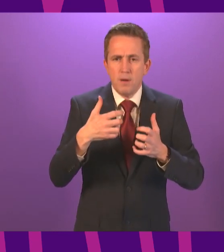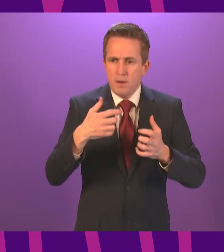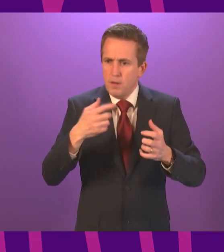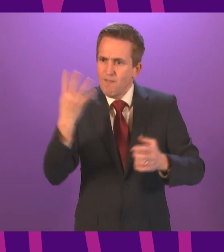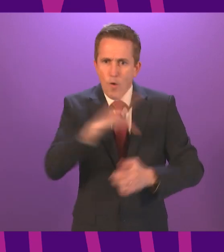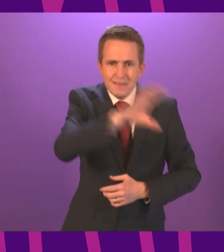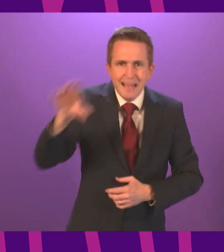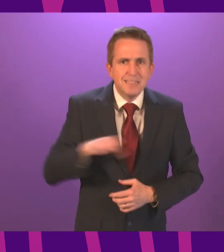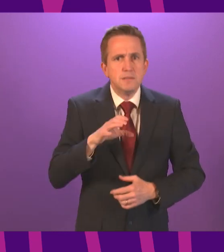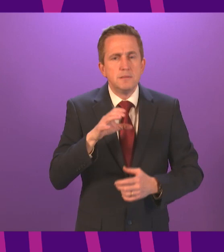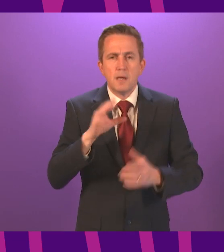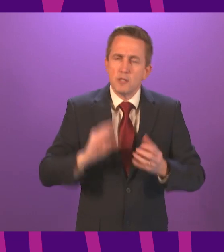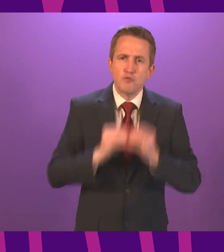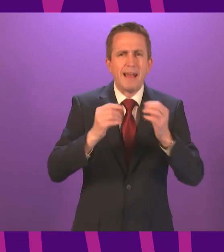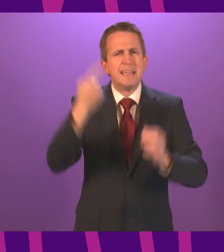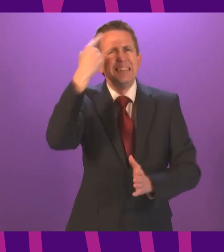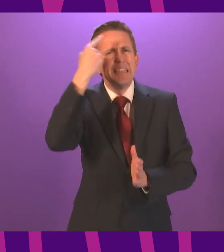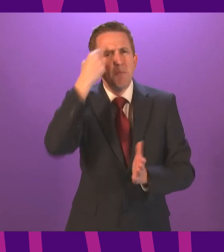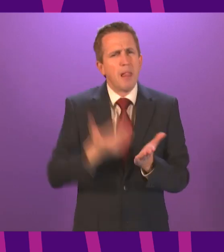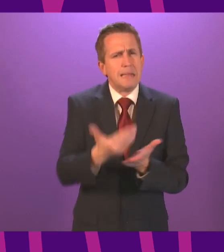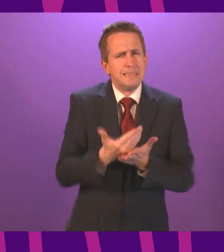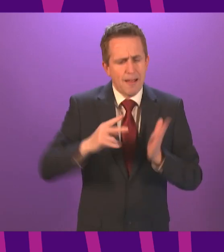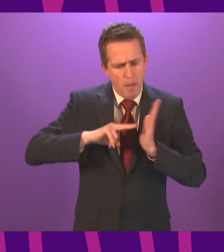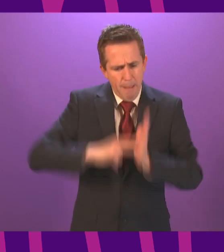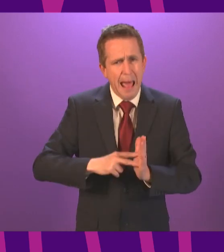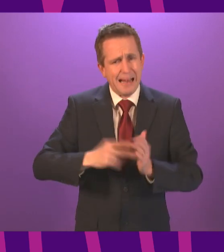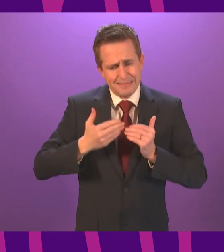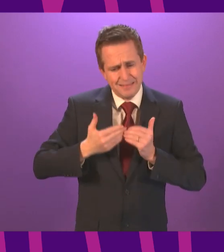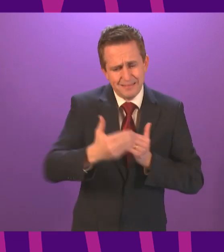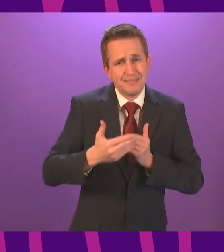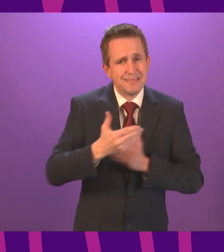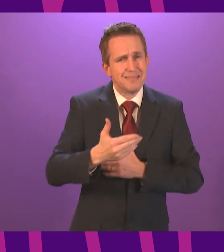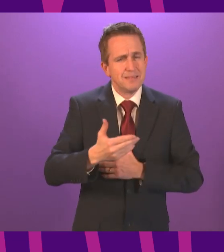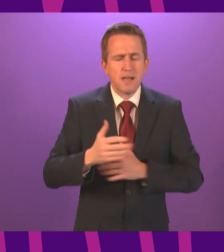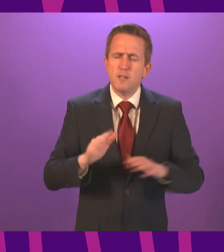safe plan that will allow people not 100 per cent normality over Christmas, but a greater